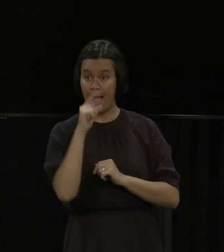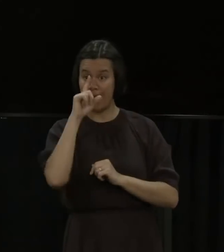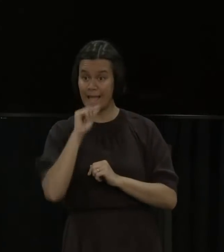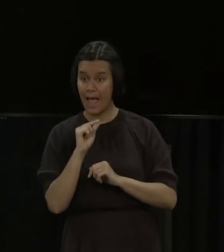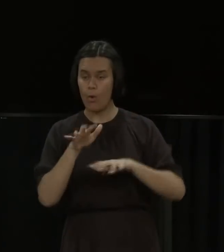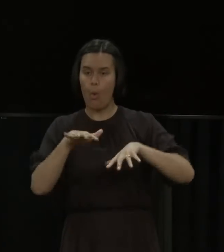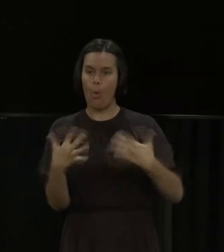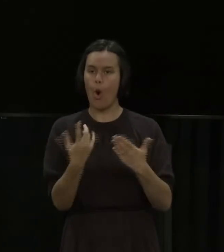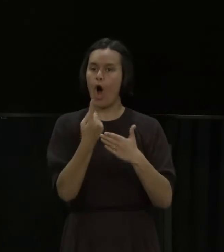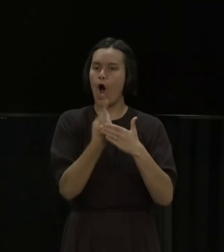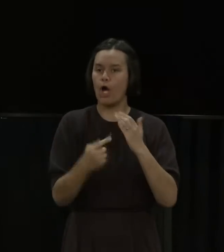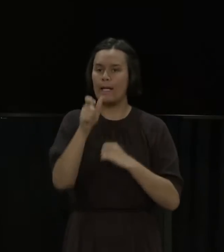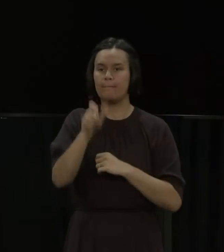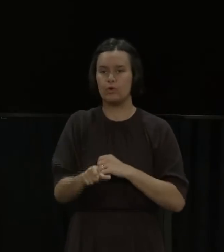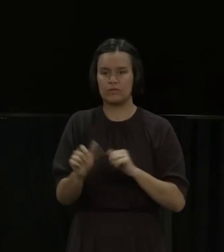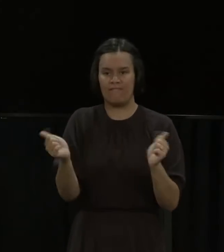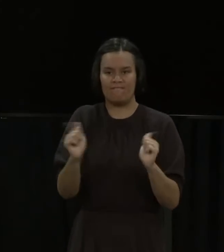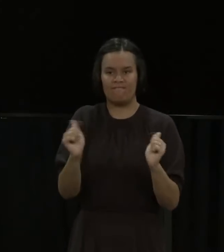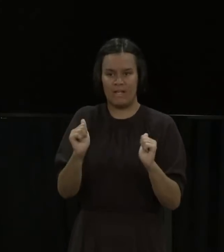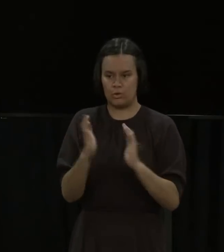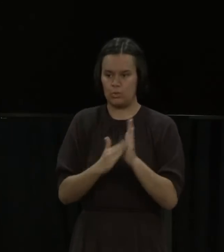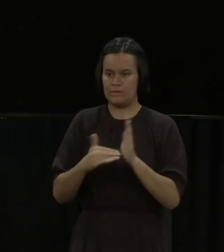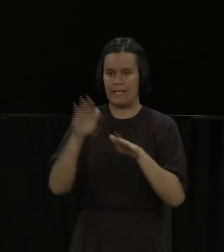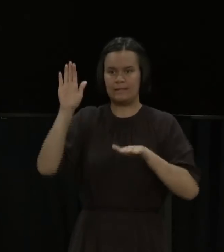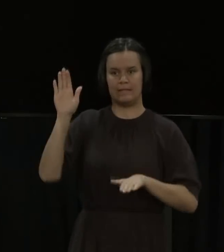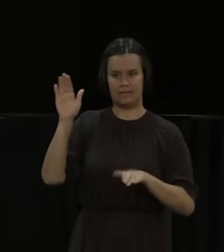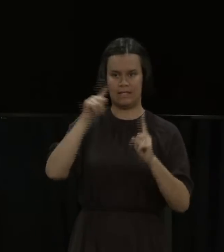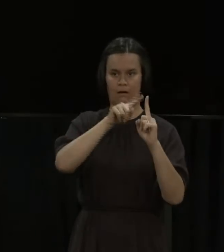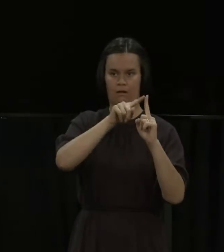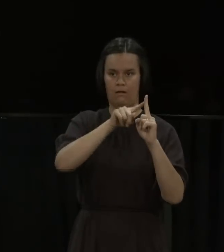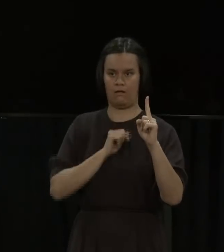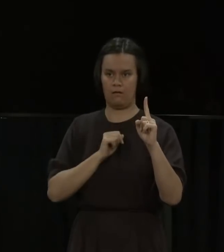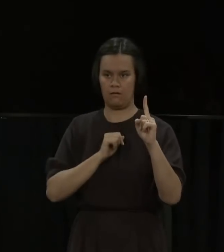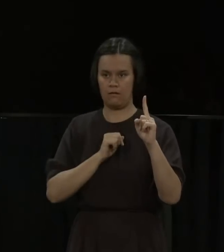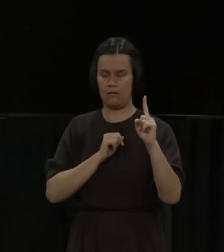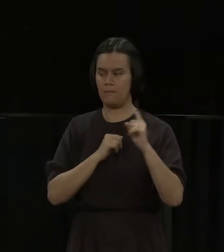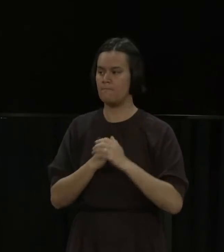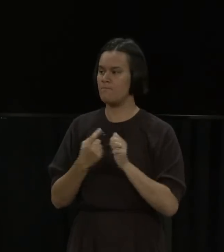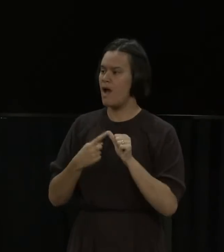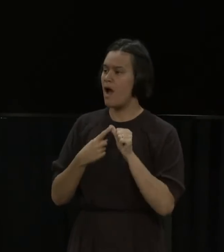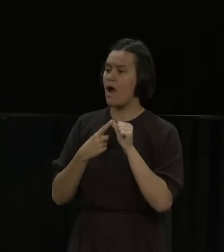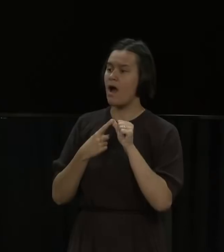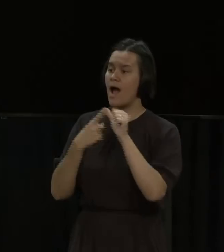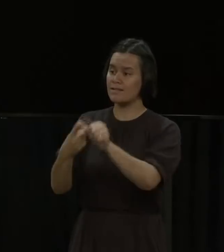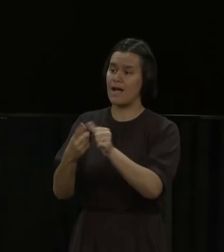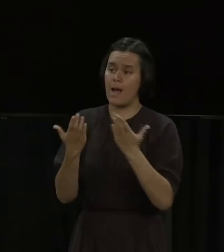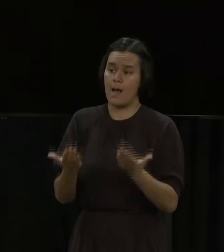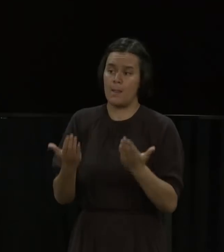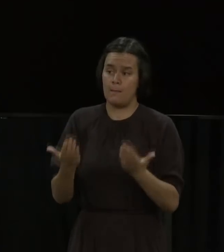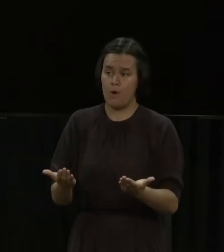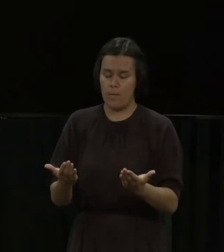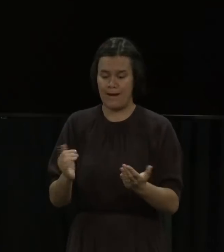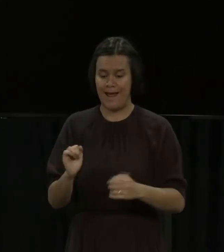nationality with kids together,